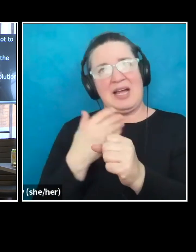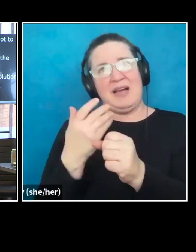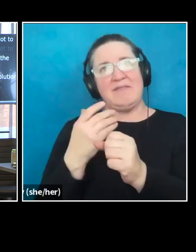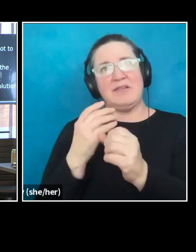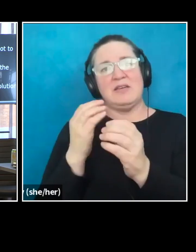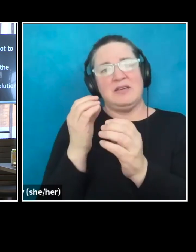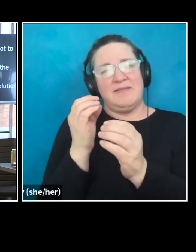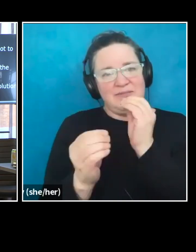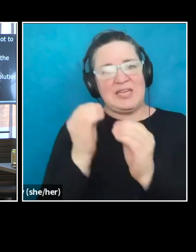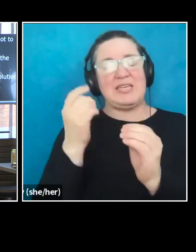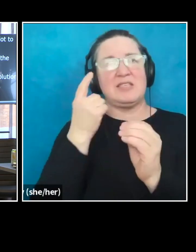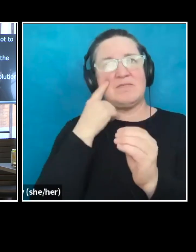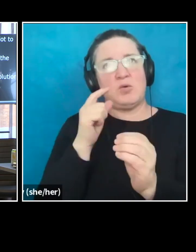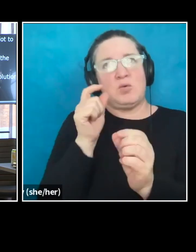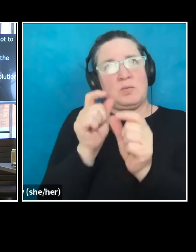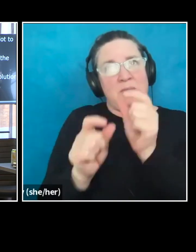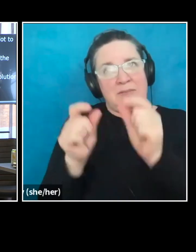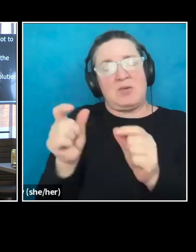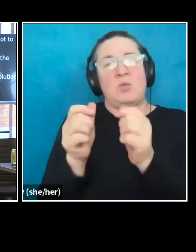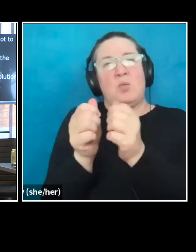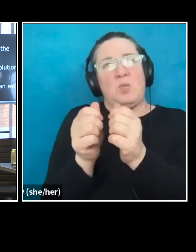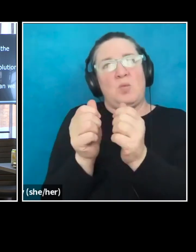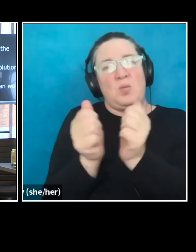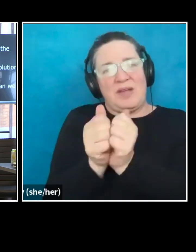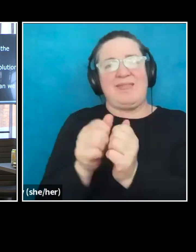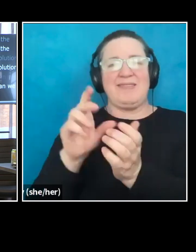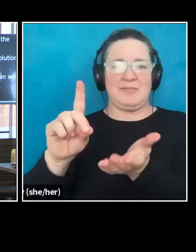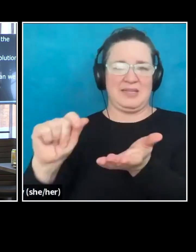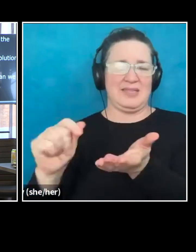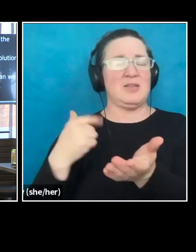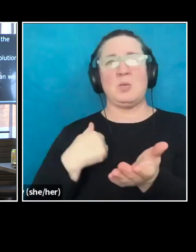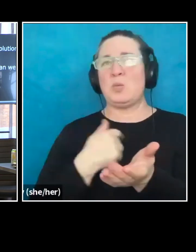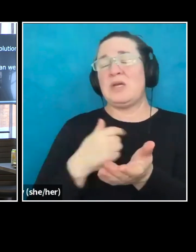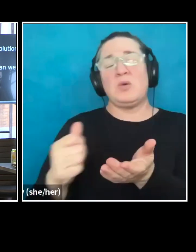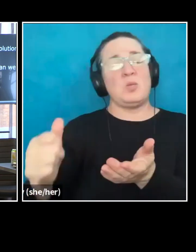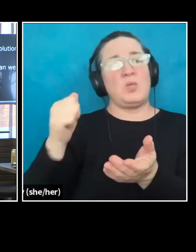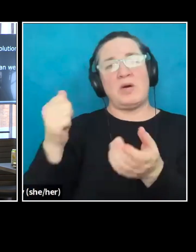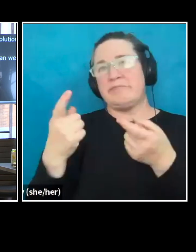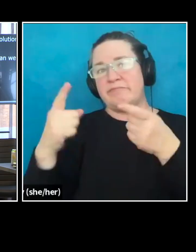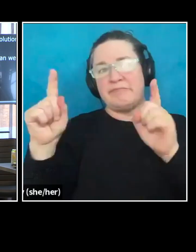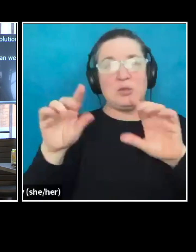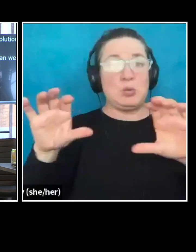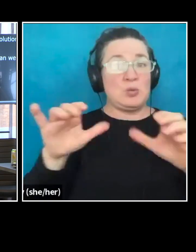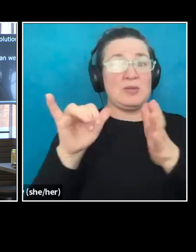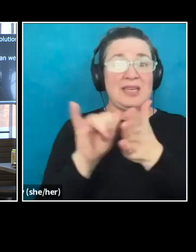that unless people with disabilities are in the room. So I my sort of frame is like yes there is